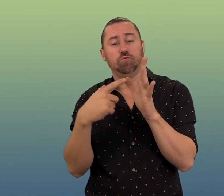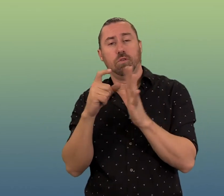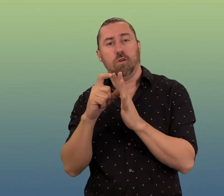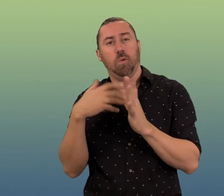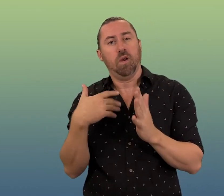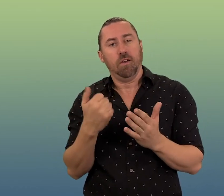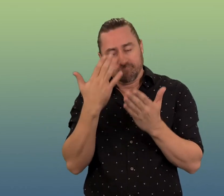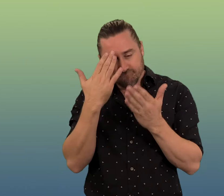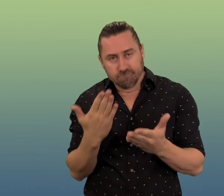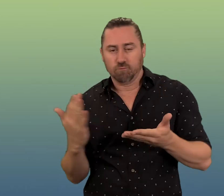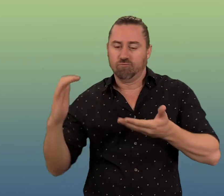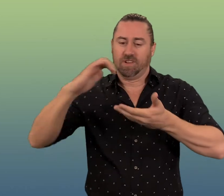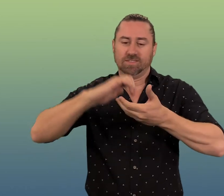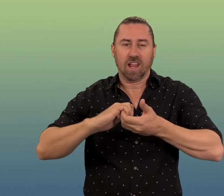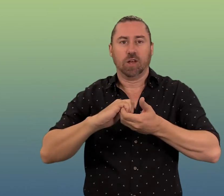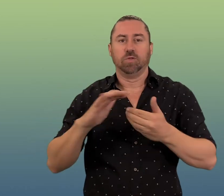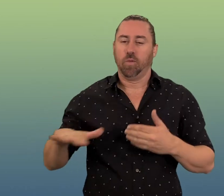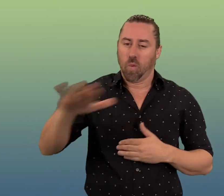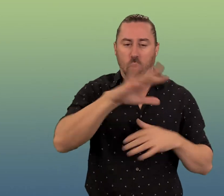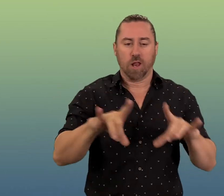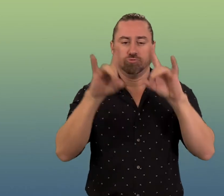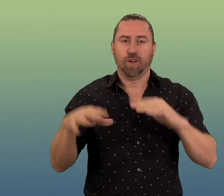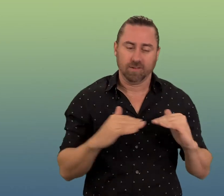is committed to reconciliation amongst all Australians.